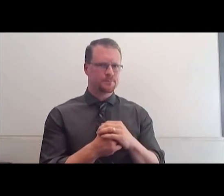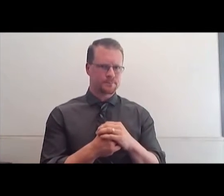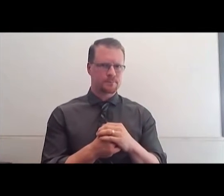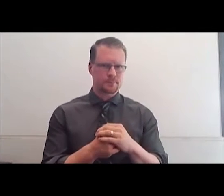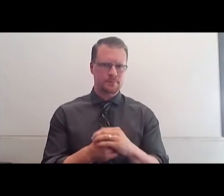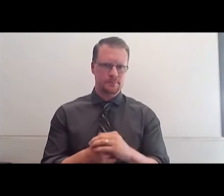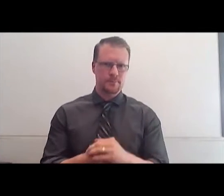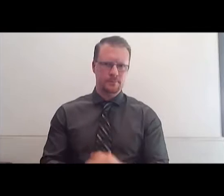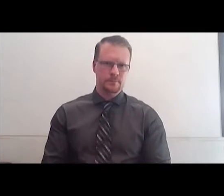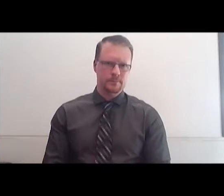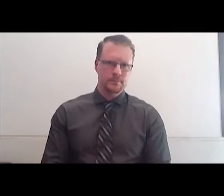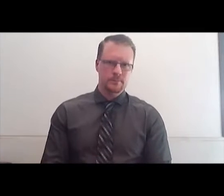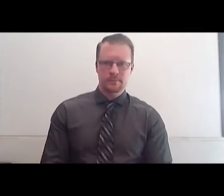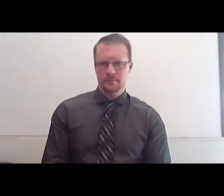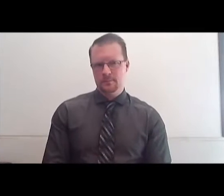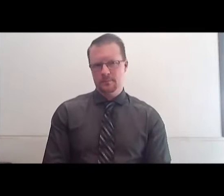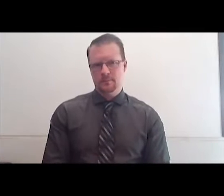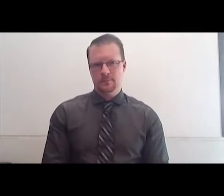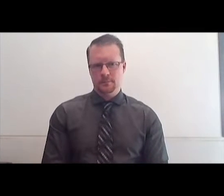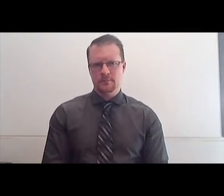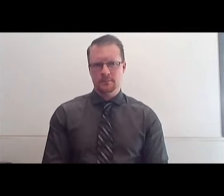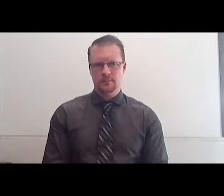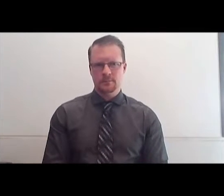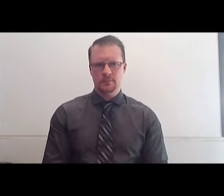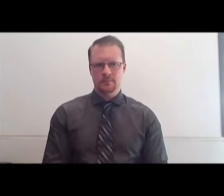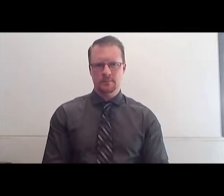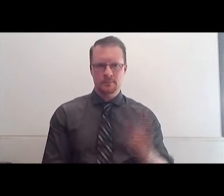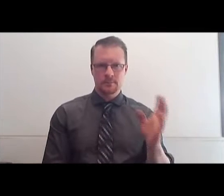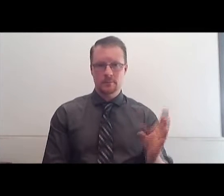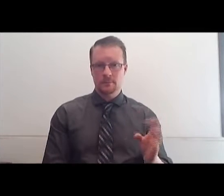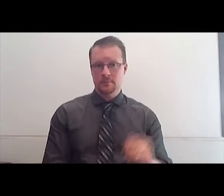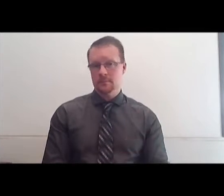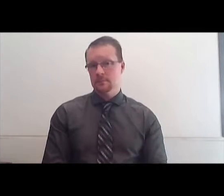And while this is a critical image, that's not where I wanna start with this presentation.